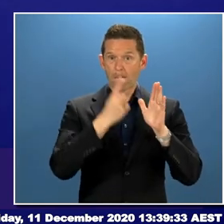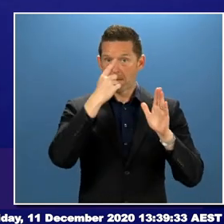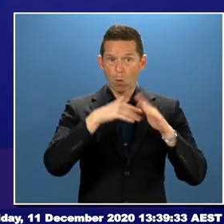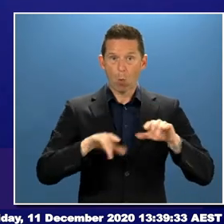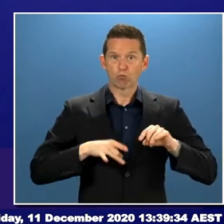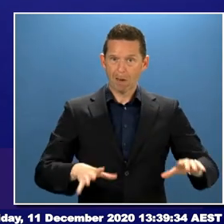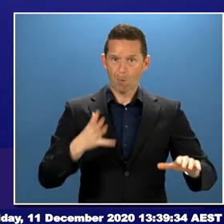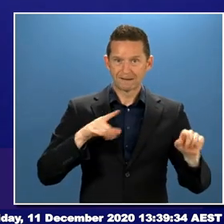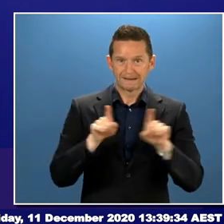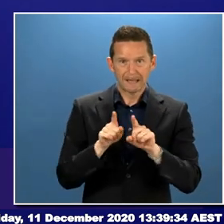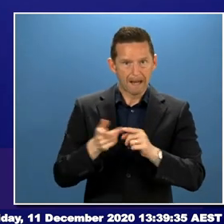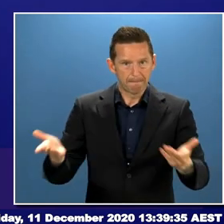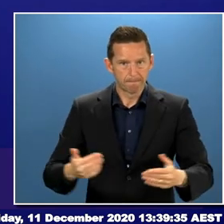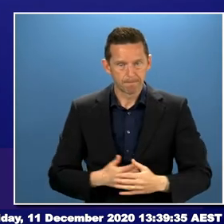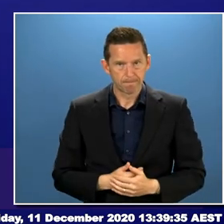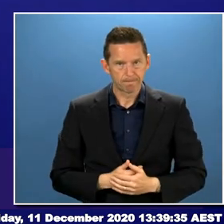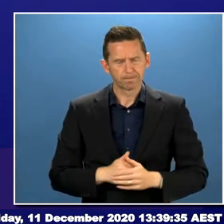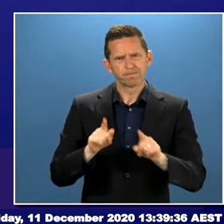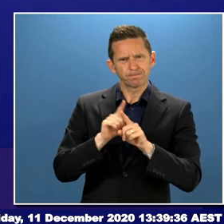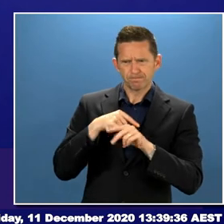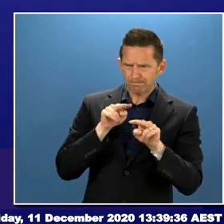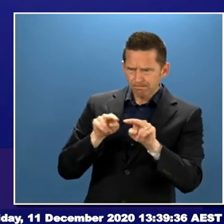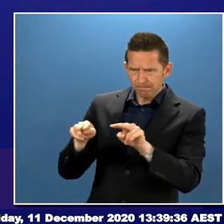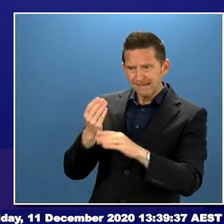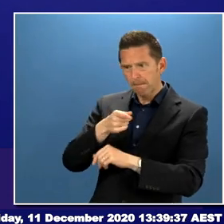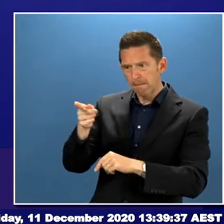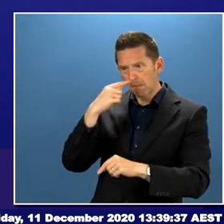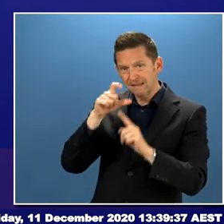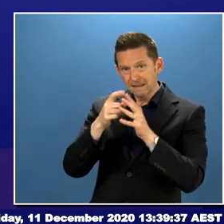As we heard, some people with disability have overcome all obstacles in their